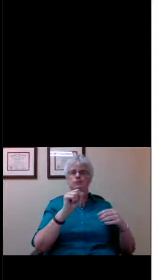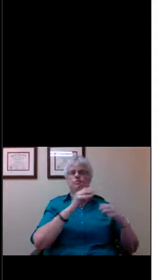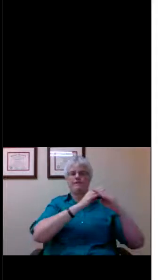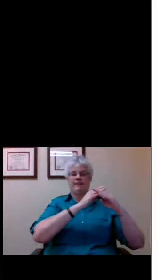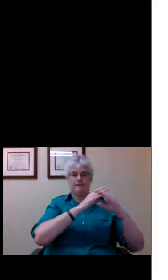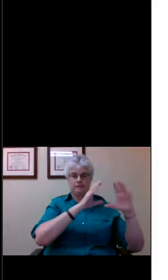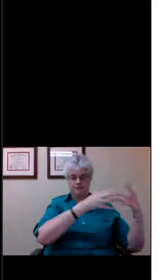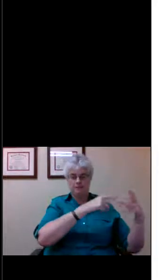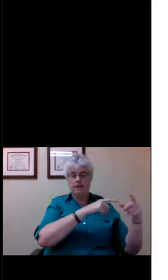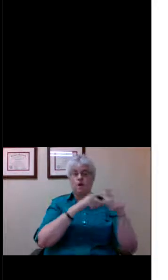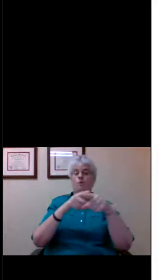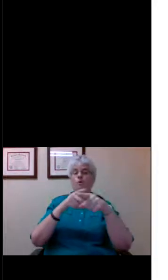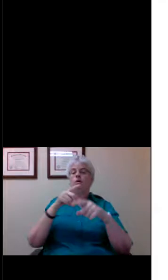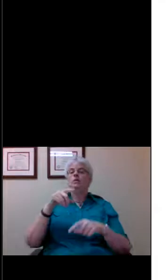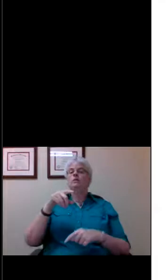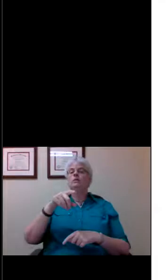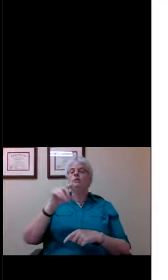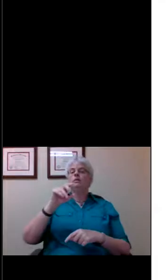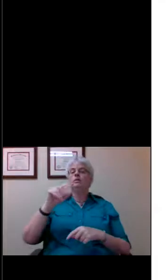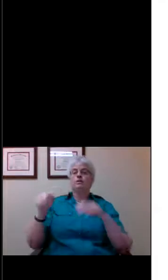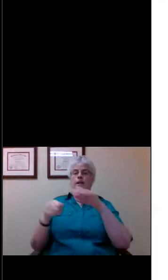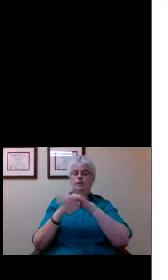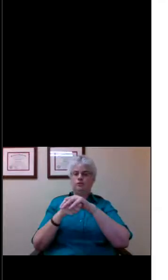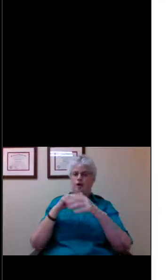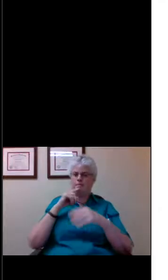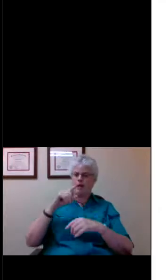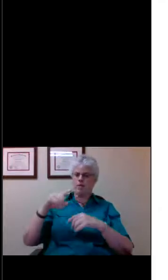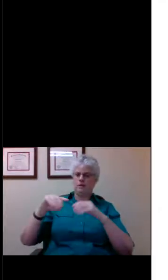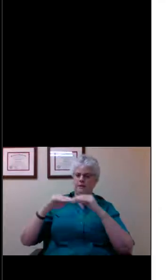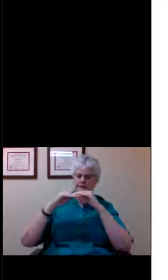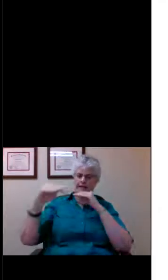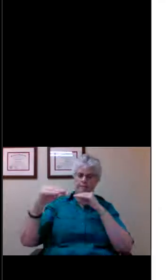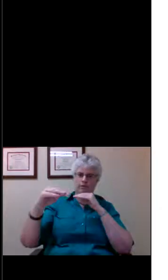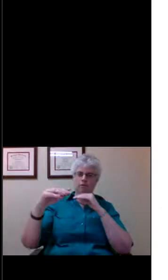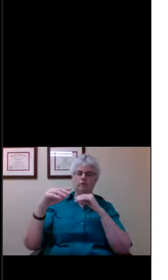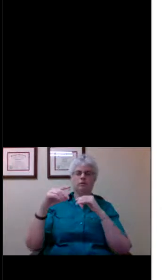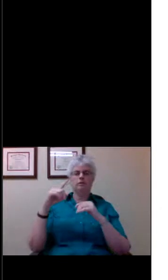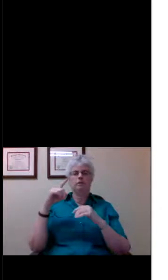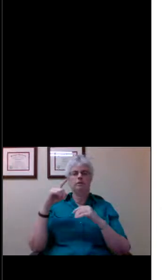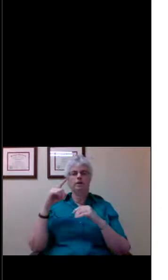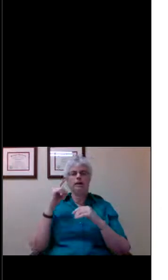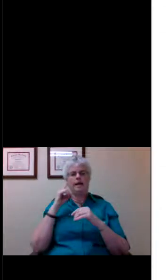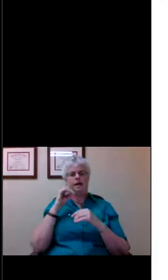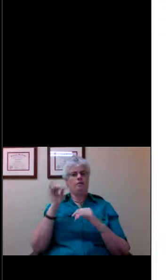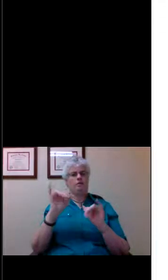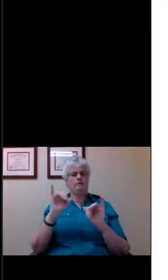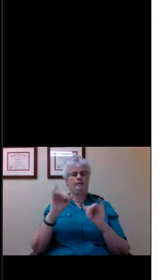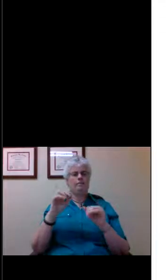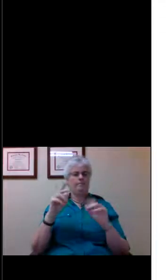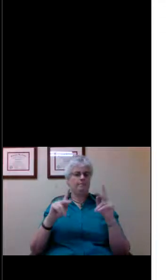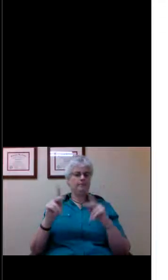about risk factors and prevention. And shelters are a place where we look for